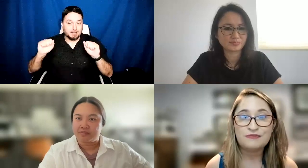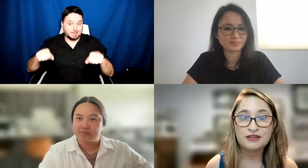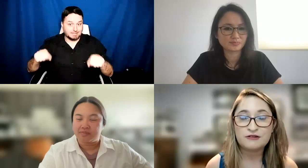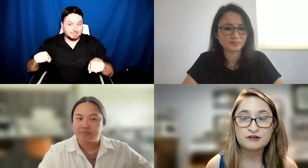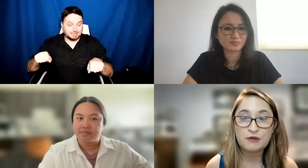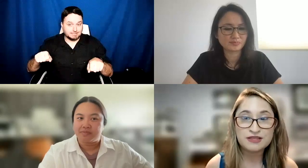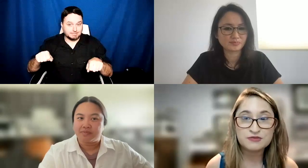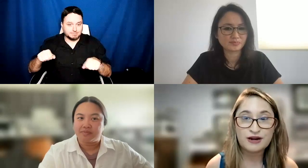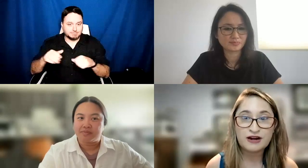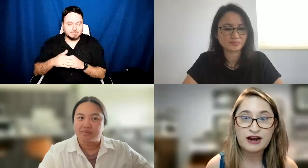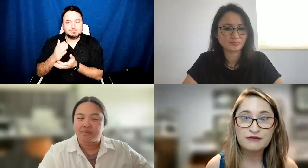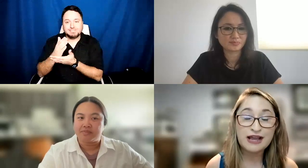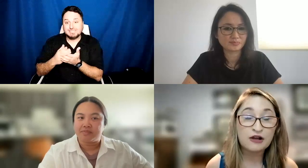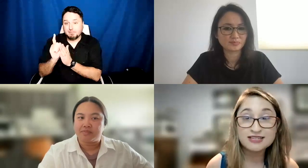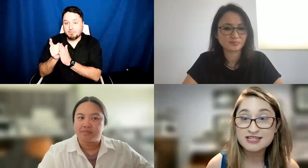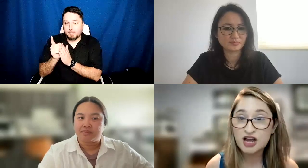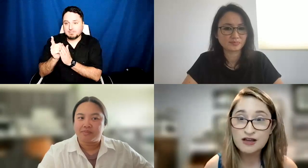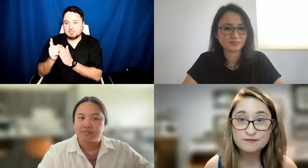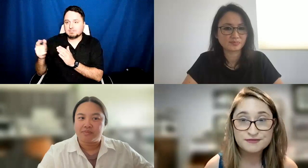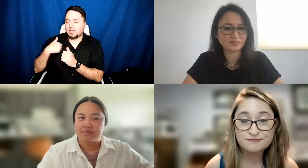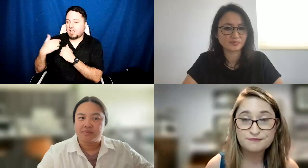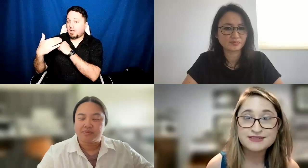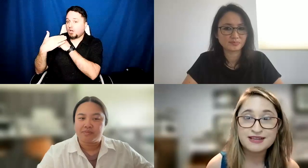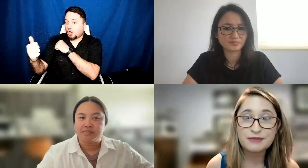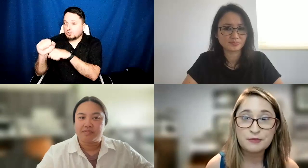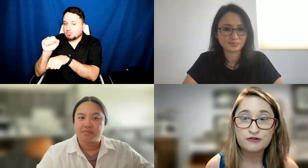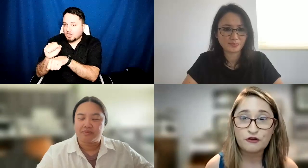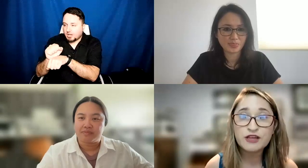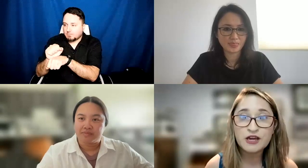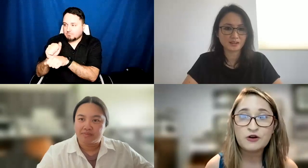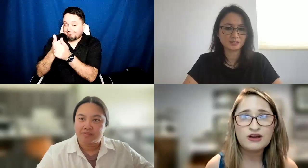There were moments where I would get called into jobs based on my portfolio,